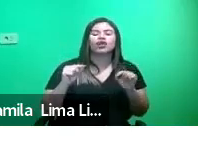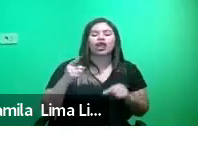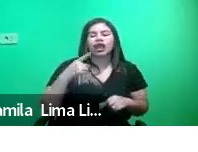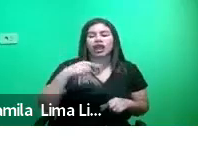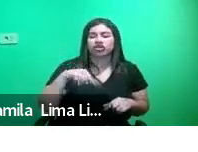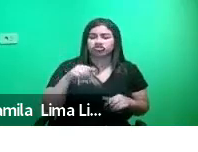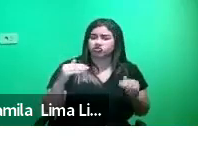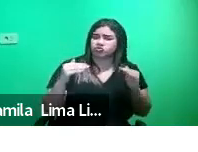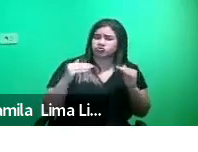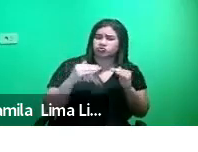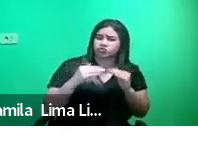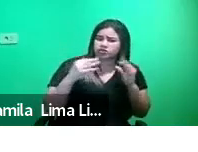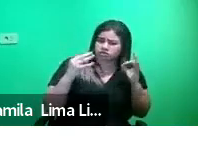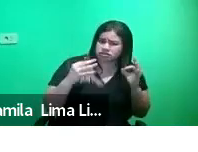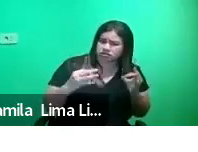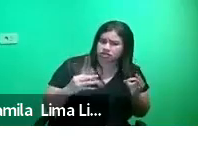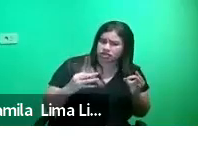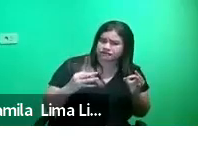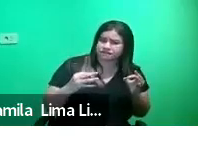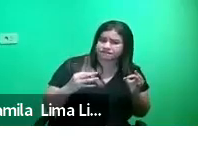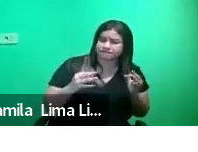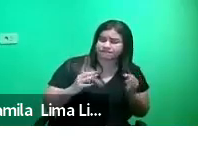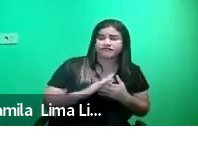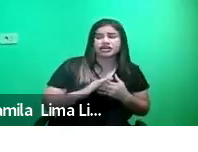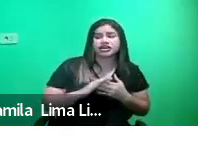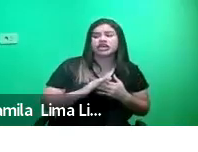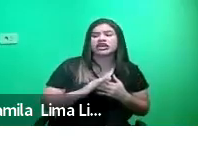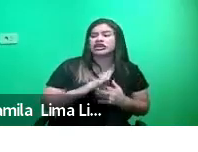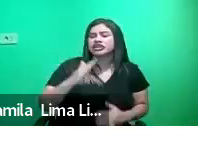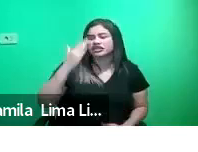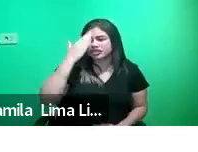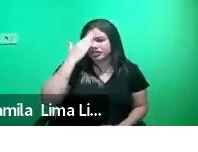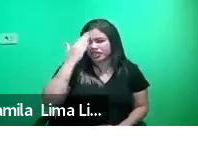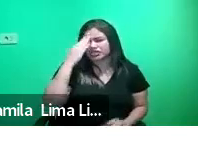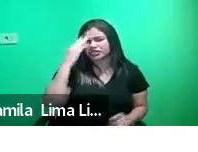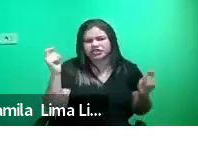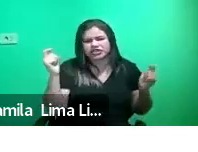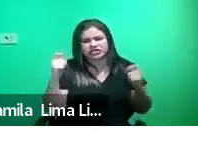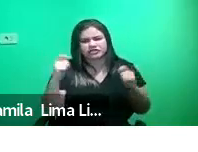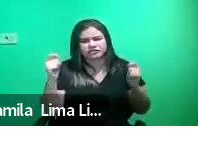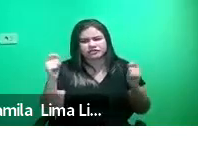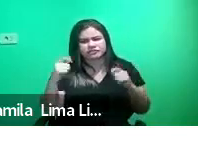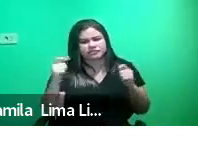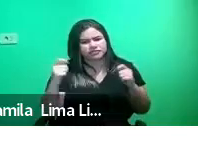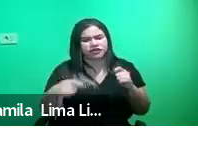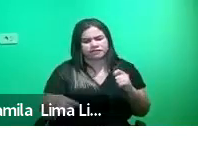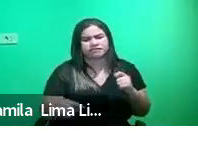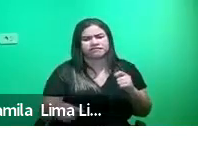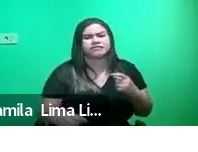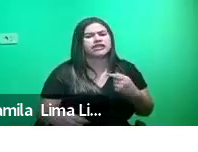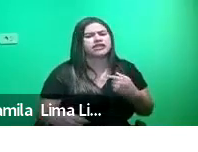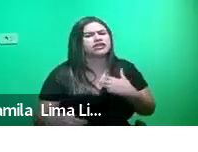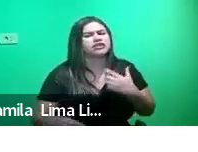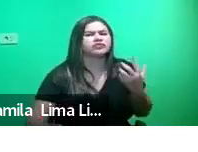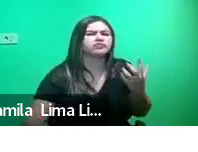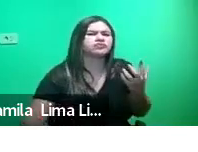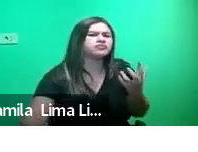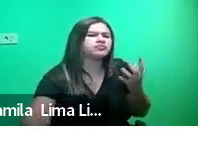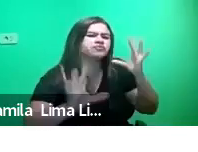bottom line is, Is it plausible? Does this account actually actually stand actually stand up to actually stand up to critical scrutiny?